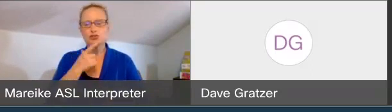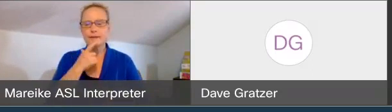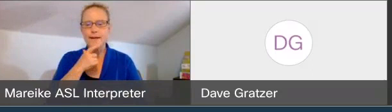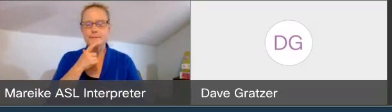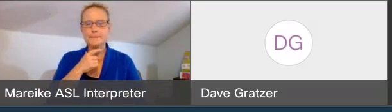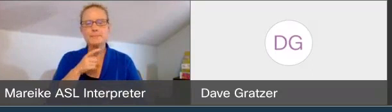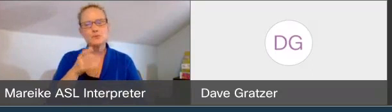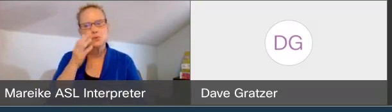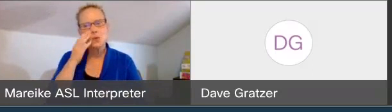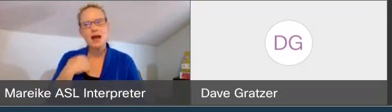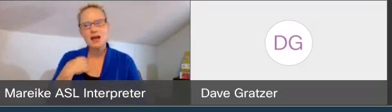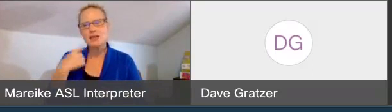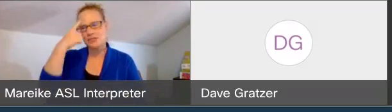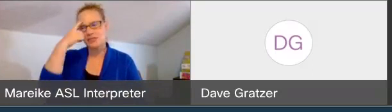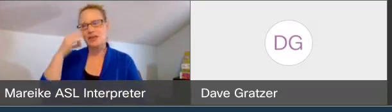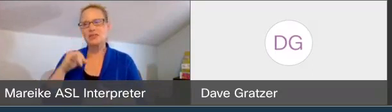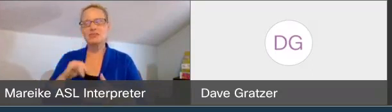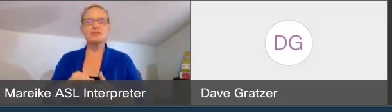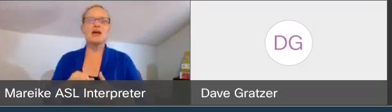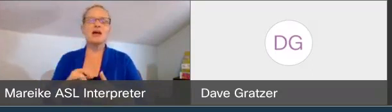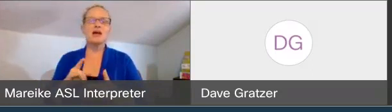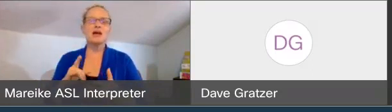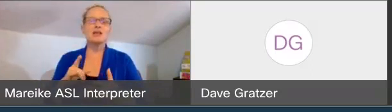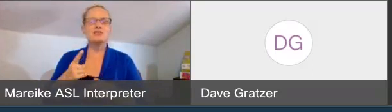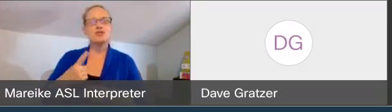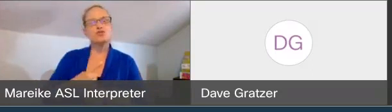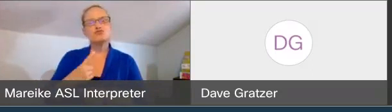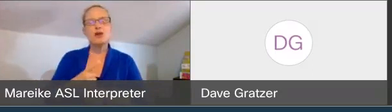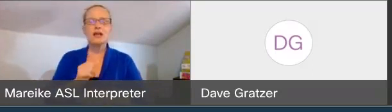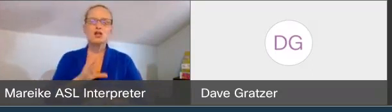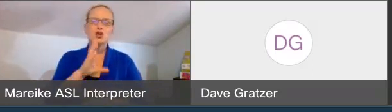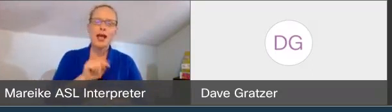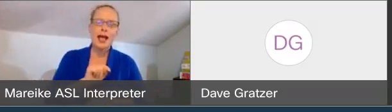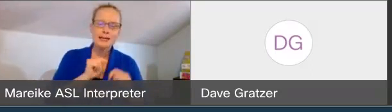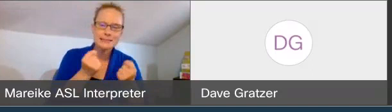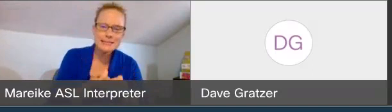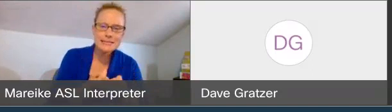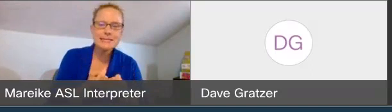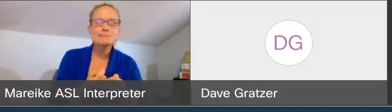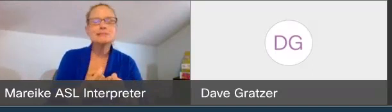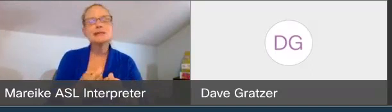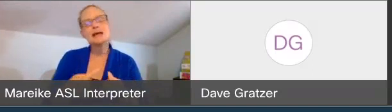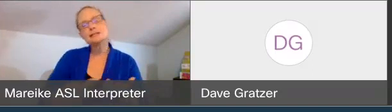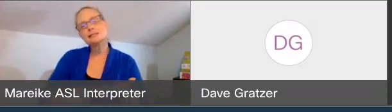I think that the regular ACT teams at times might feel like they,